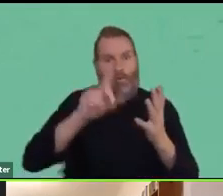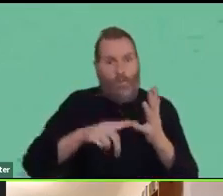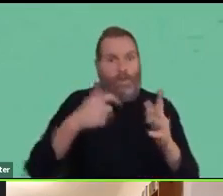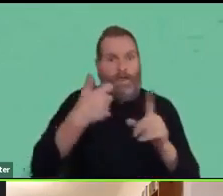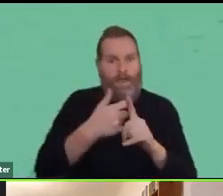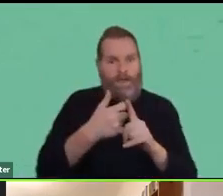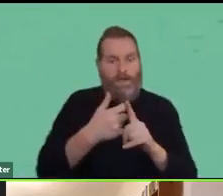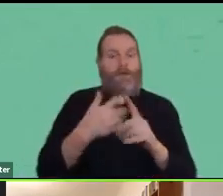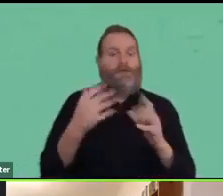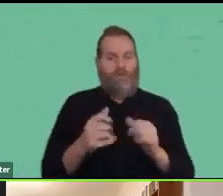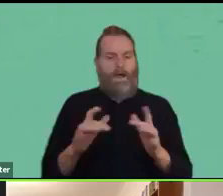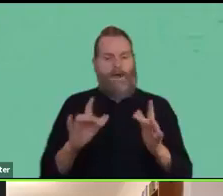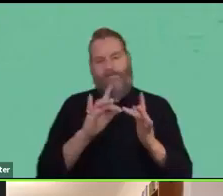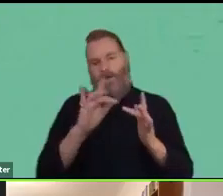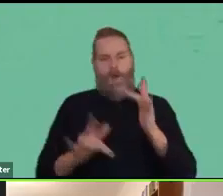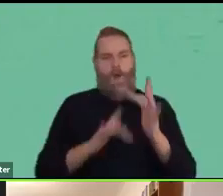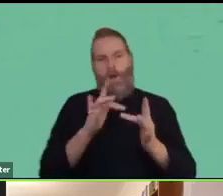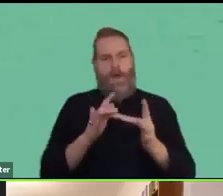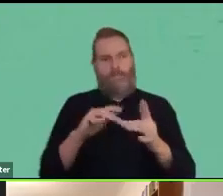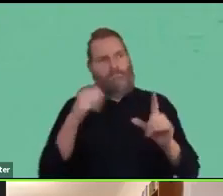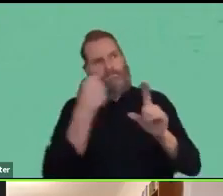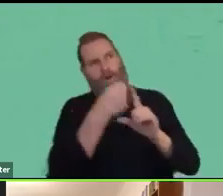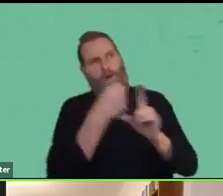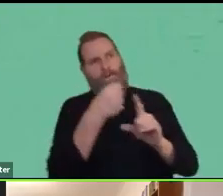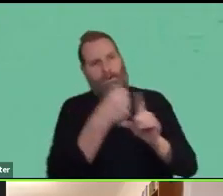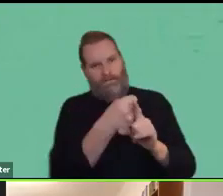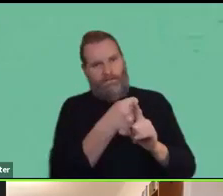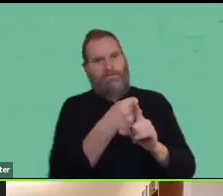around the question of public sector pay now that's been earmarked in for early March